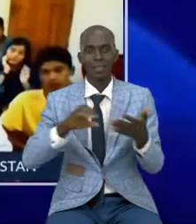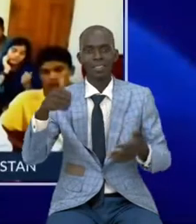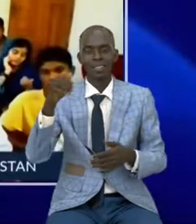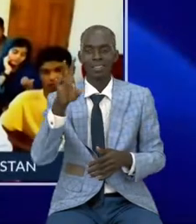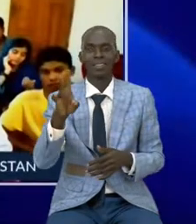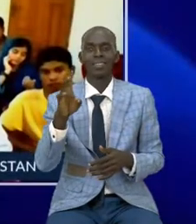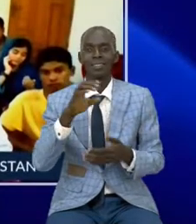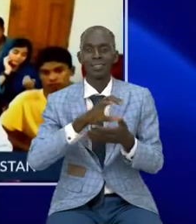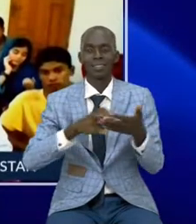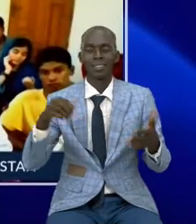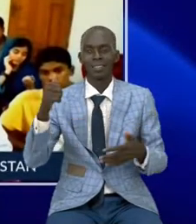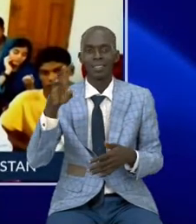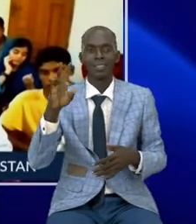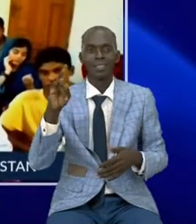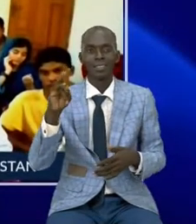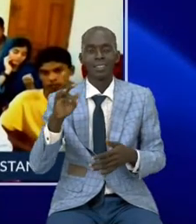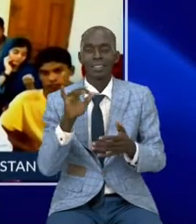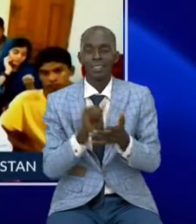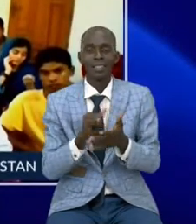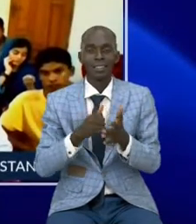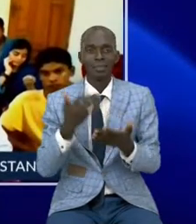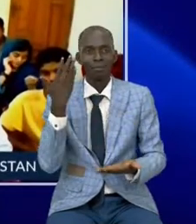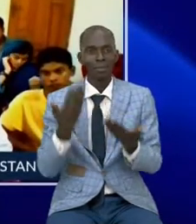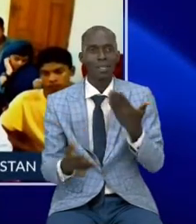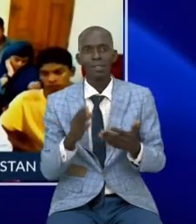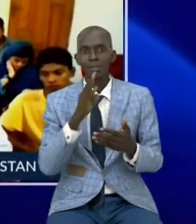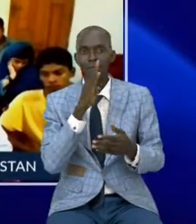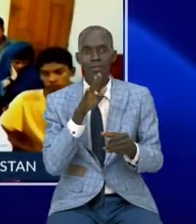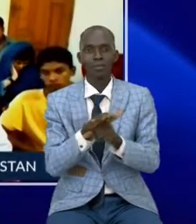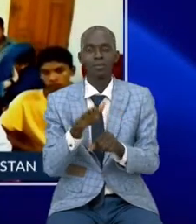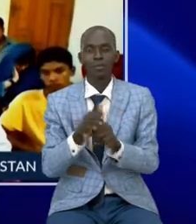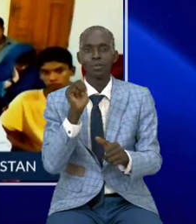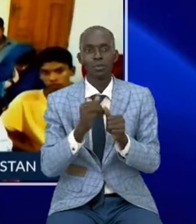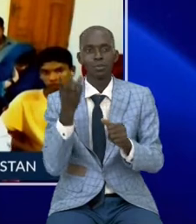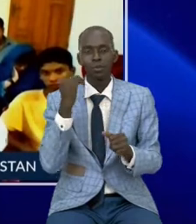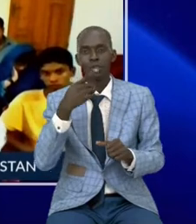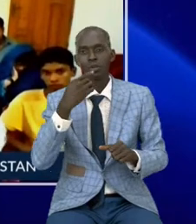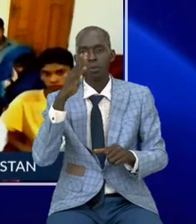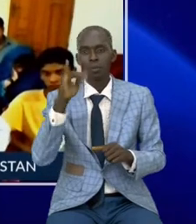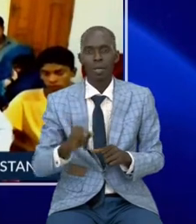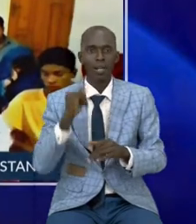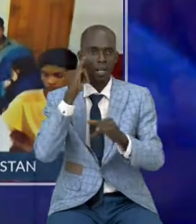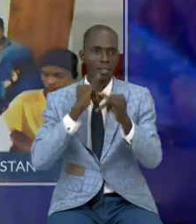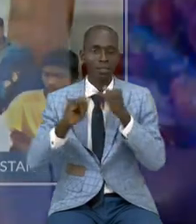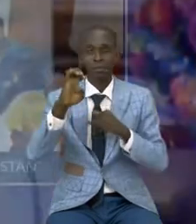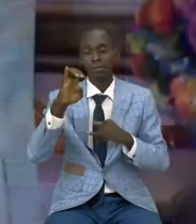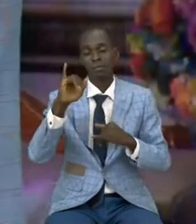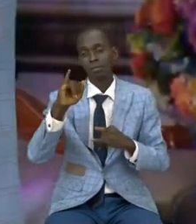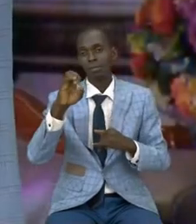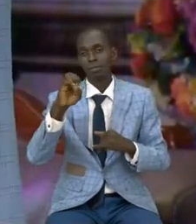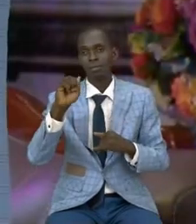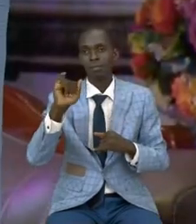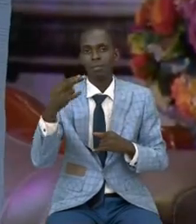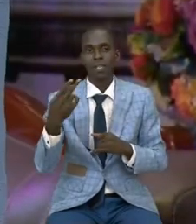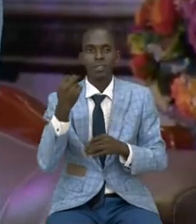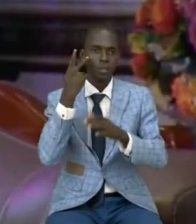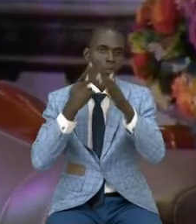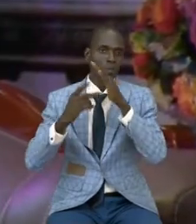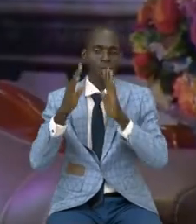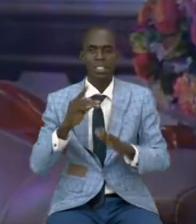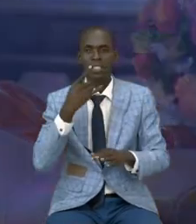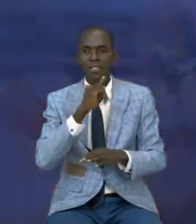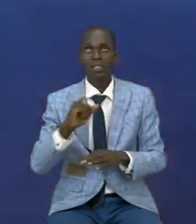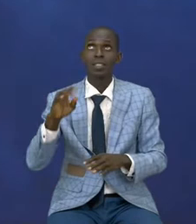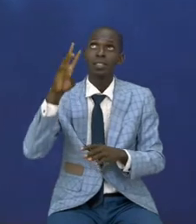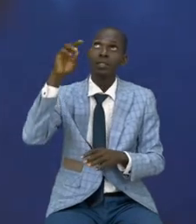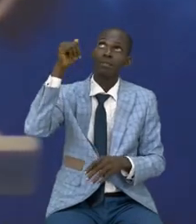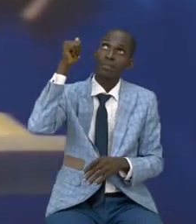it says that it may be fulfilled which was so spoken by messiahs the prophet saying himself took